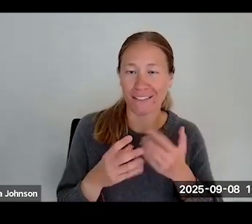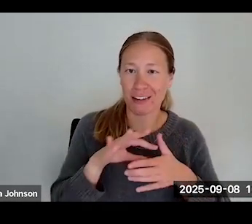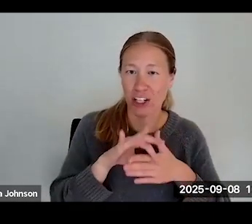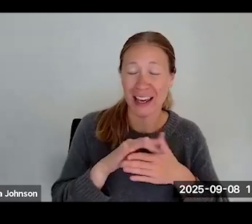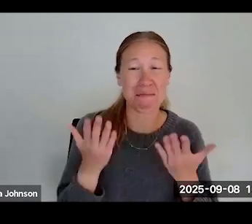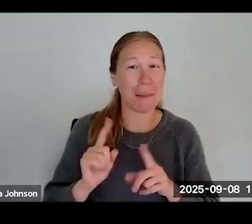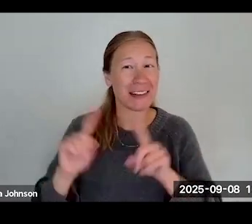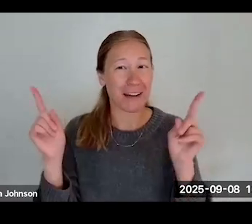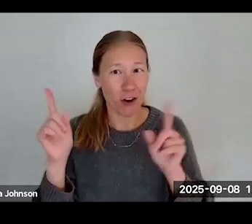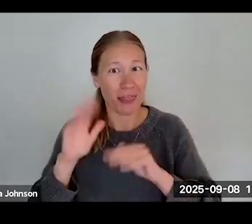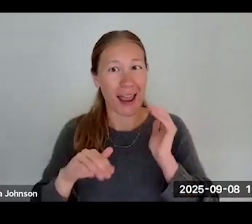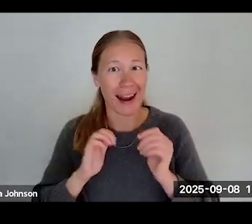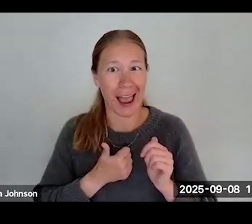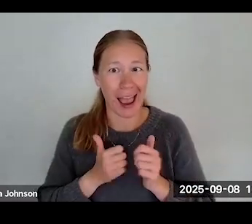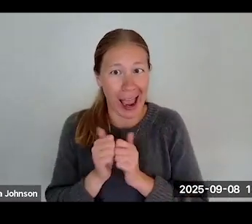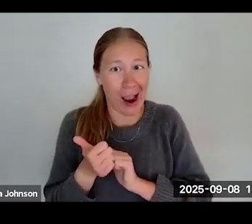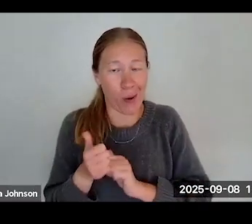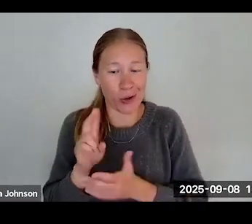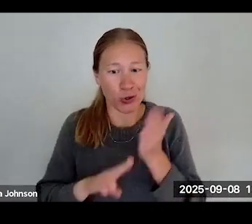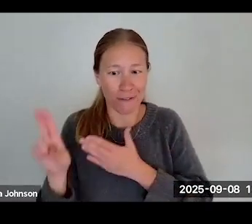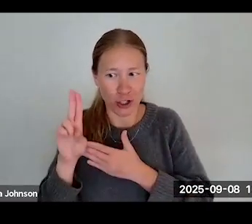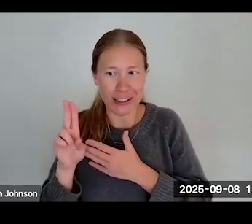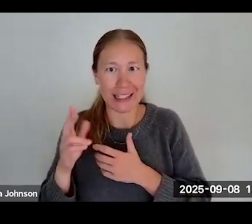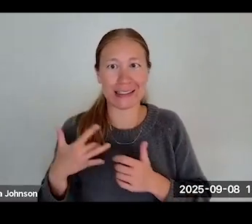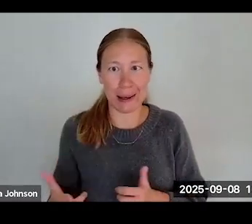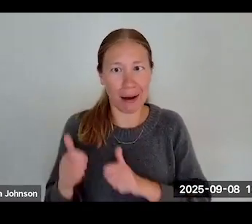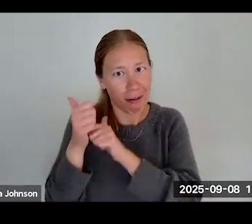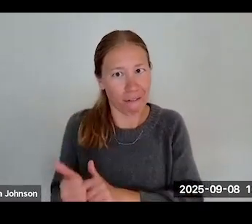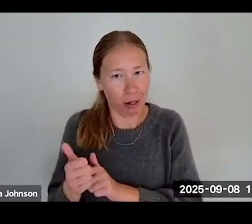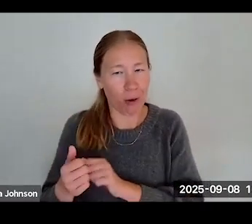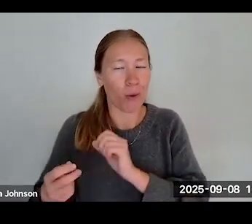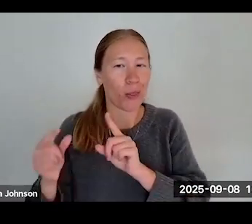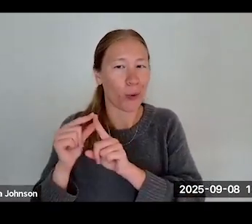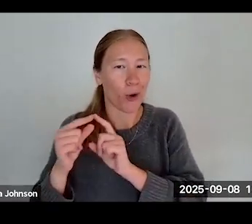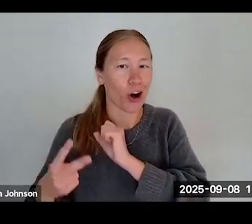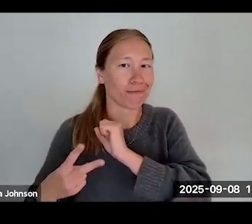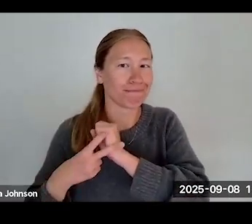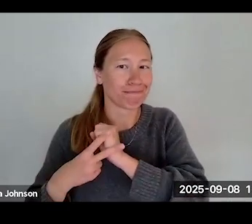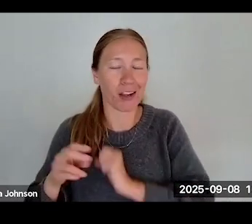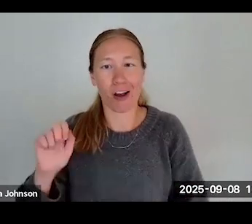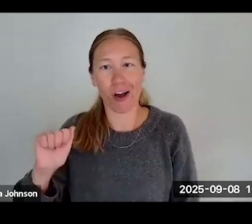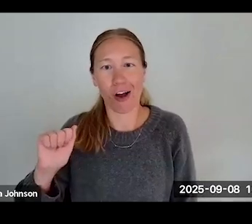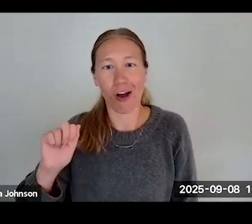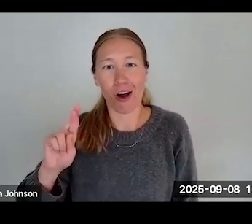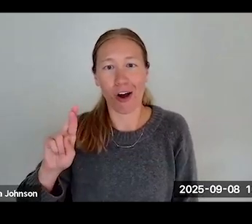from how universities define and use the word archival. So one thing that we'll just note before we jump into the exceptions